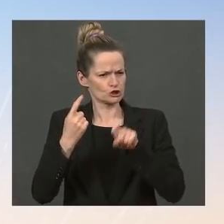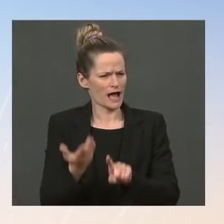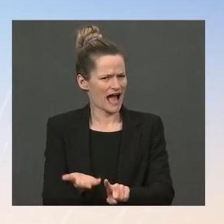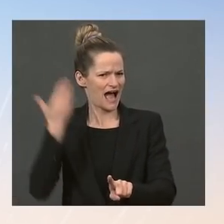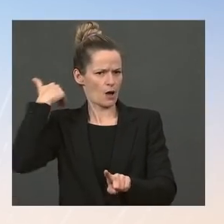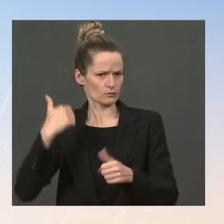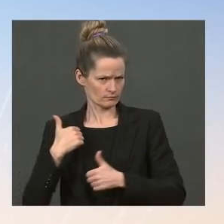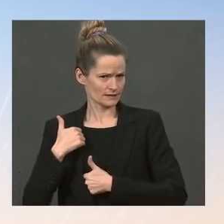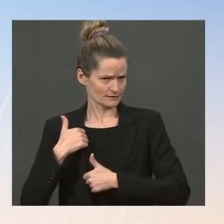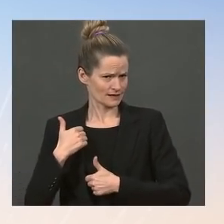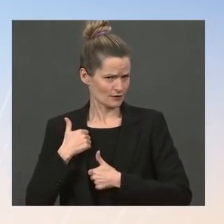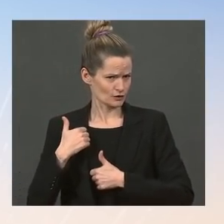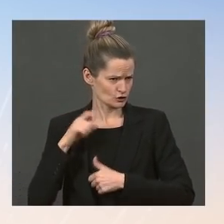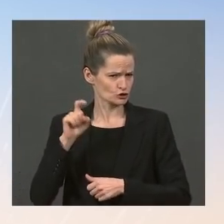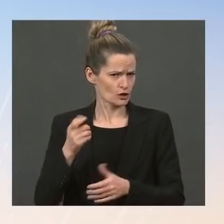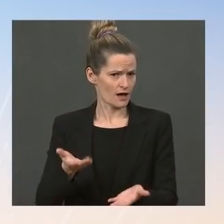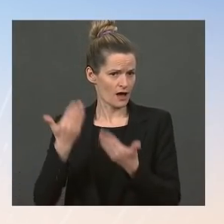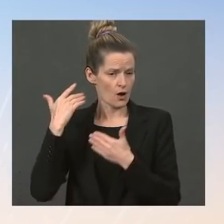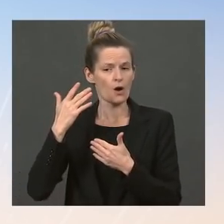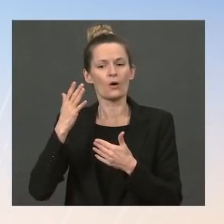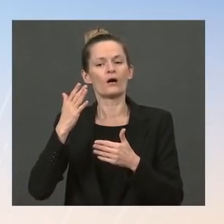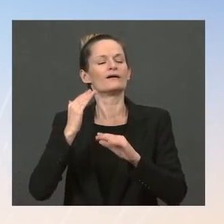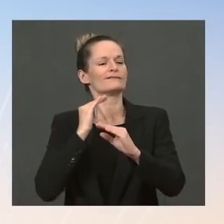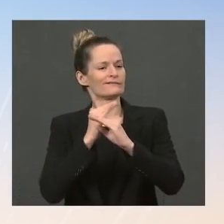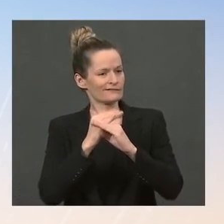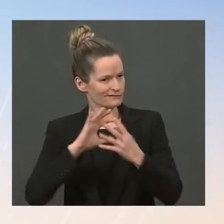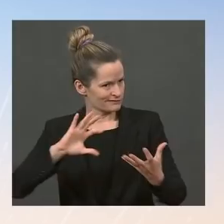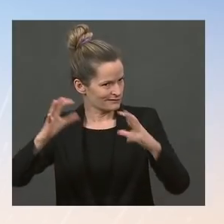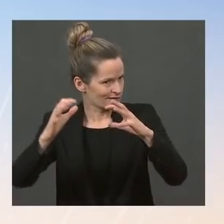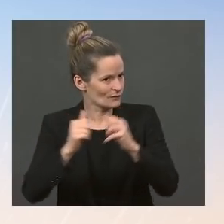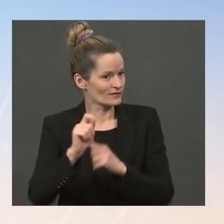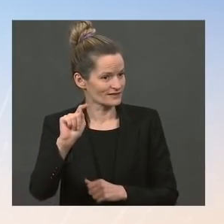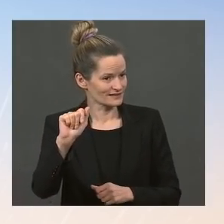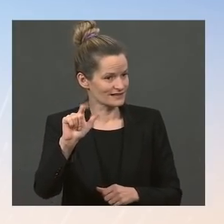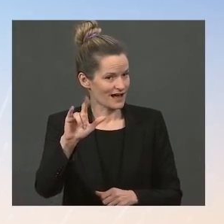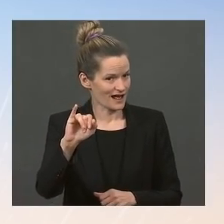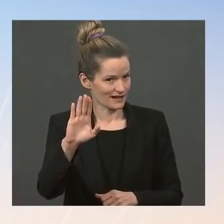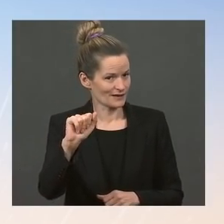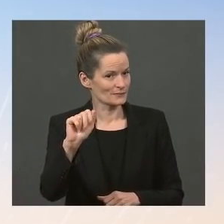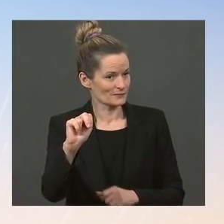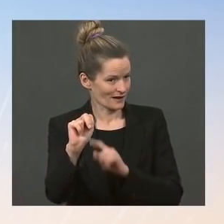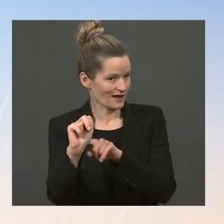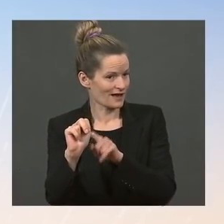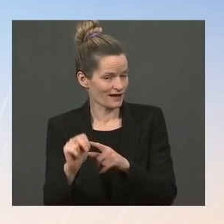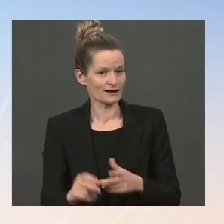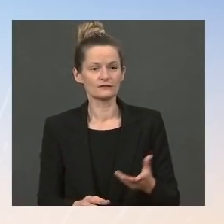That's what we walked into and the circumstances we were discussing. What we also know now is that,